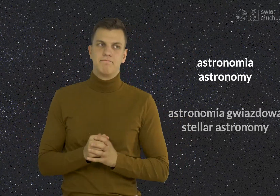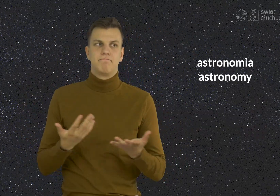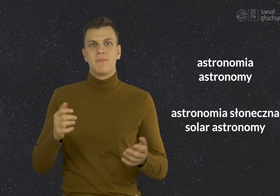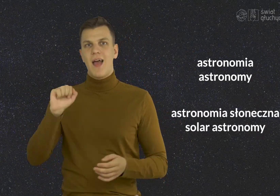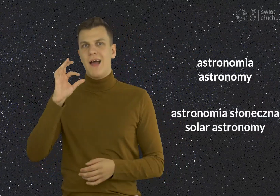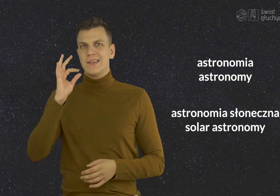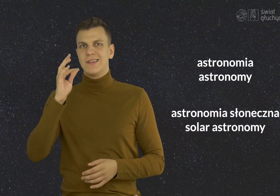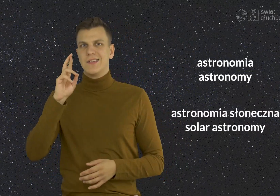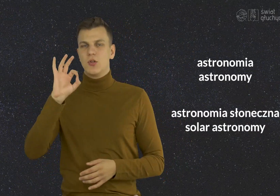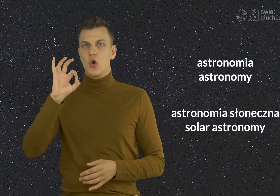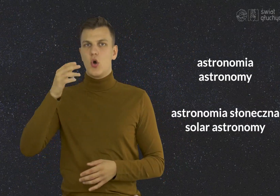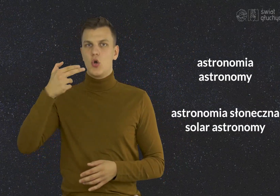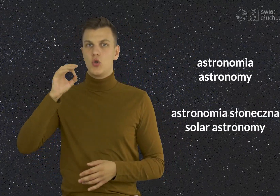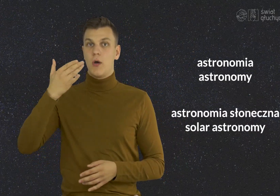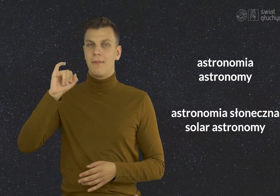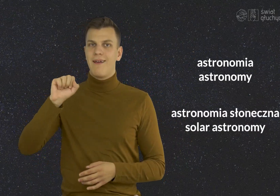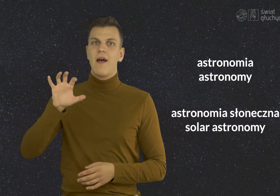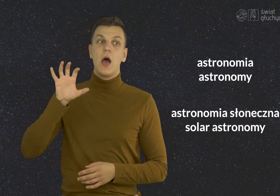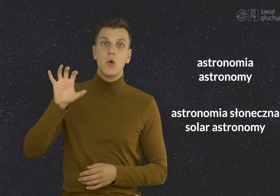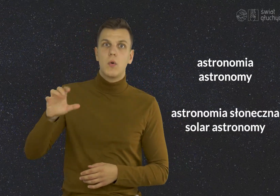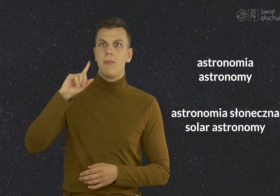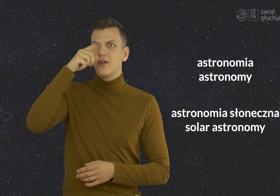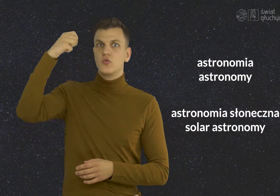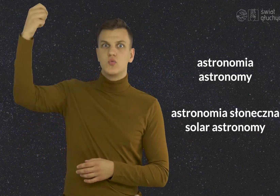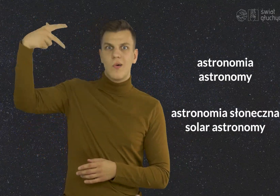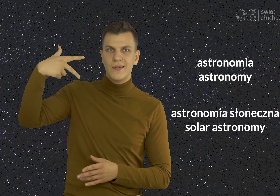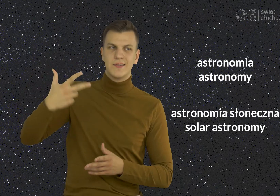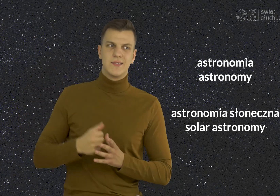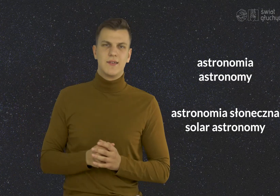solar astronomy thirty